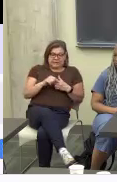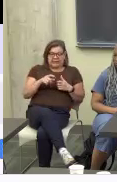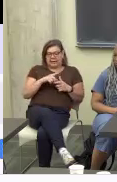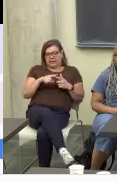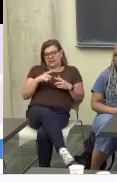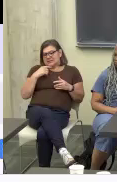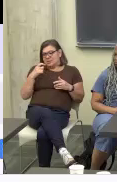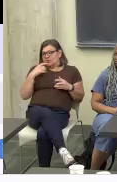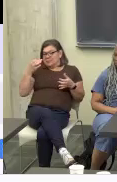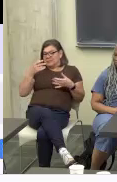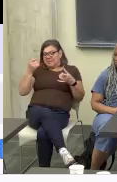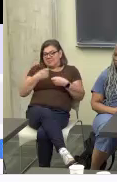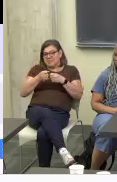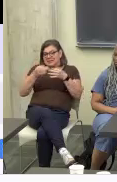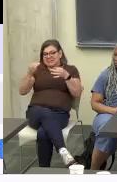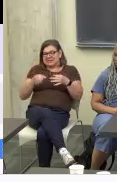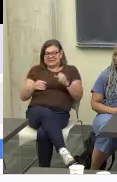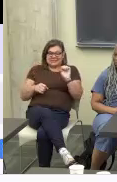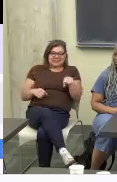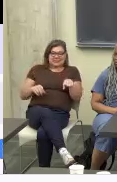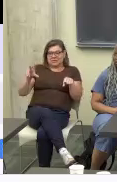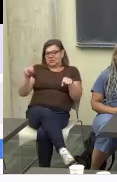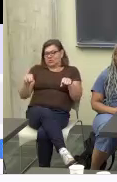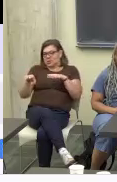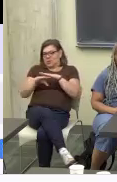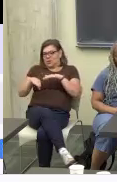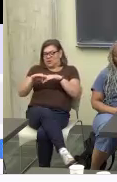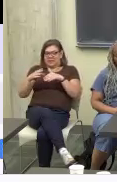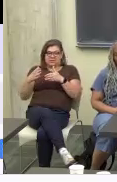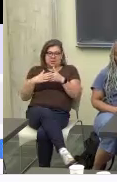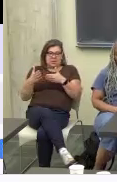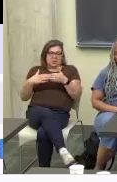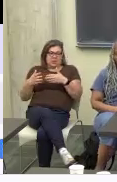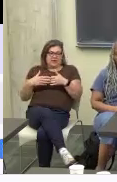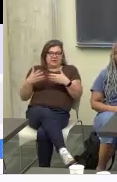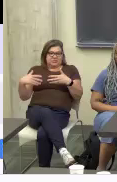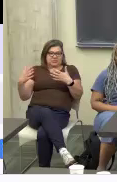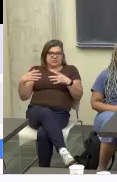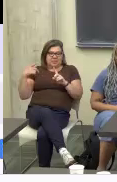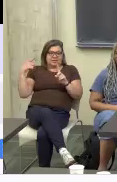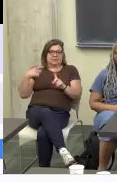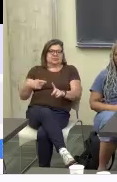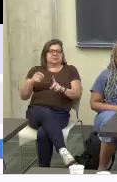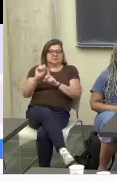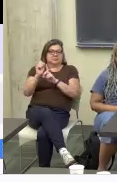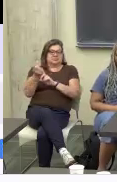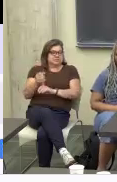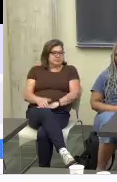decision yay or nay based on you know, whatever their specific circumstances are. I think there